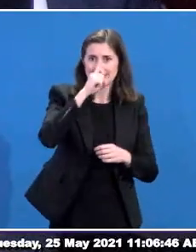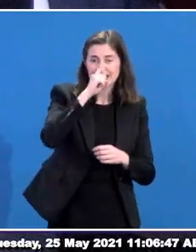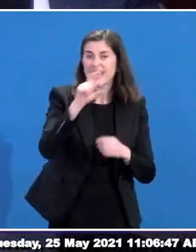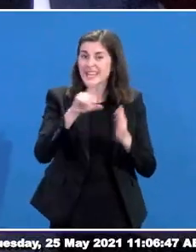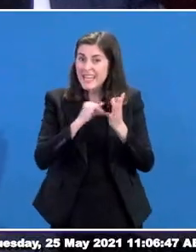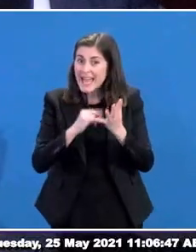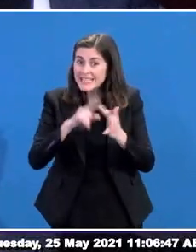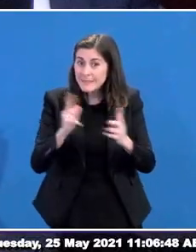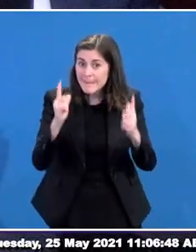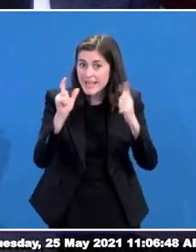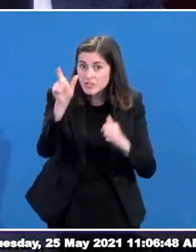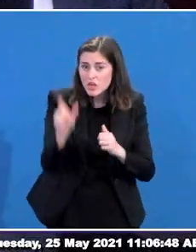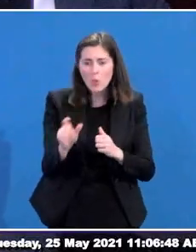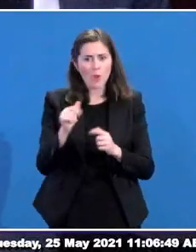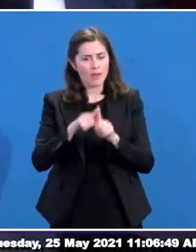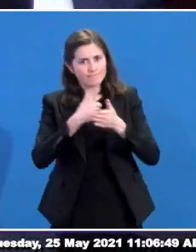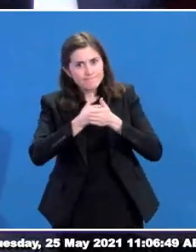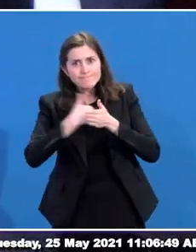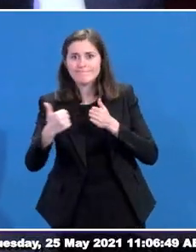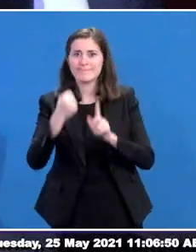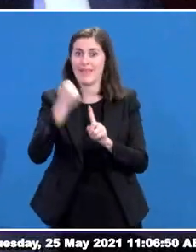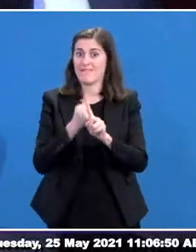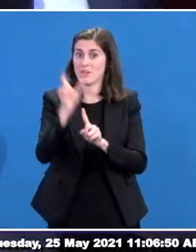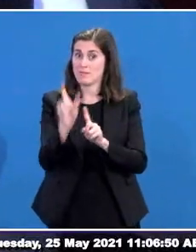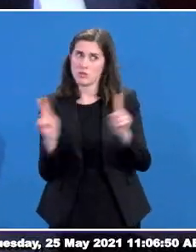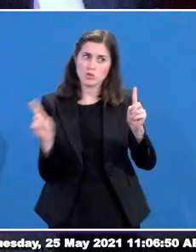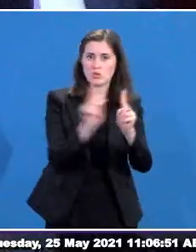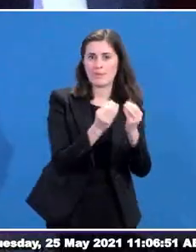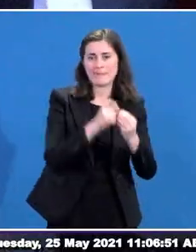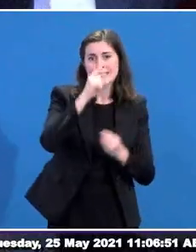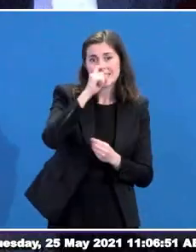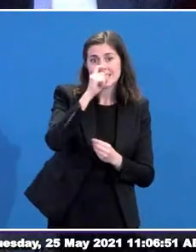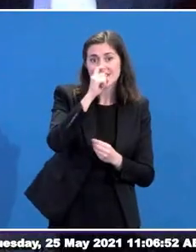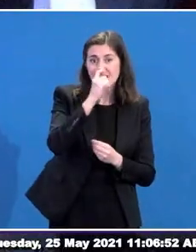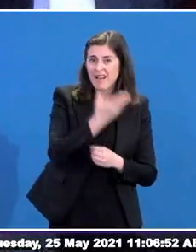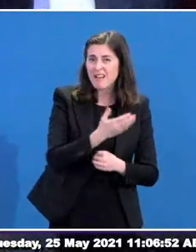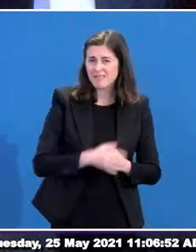that is a permanent person to raise issues with, if it can't be raised direct. So that was my only comment on that.